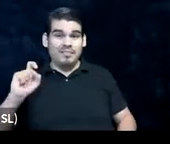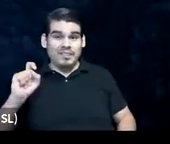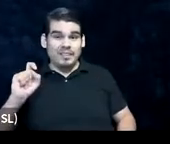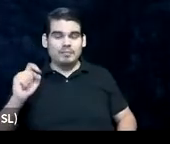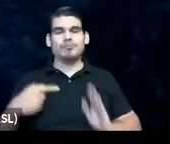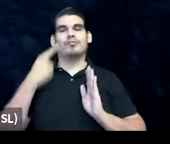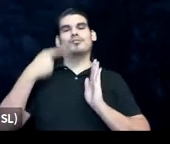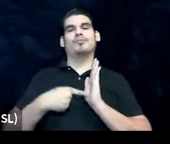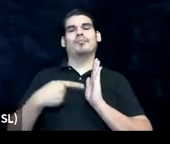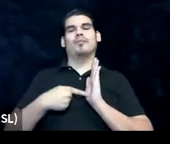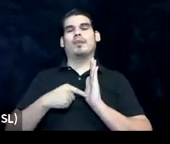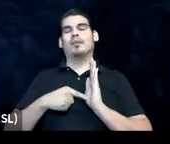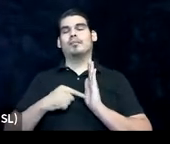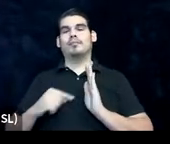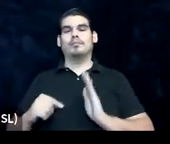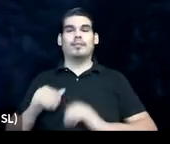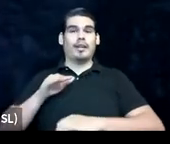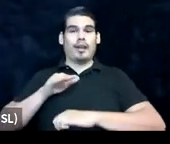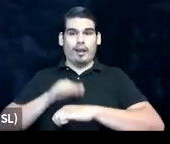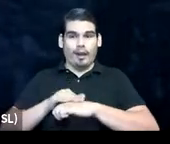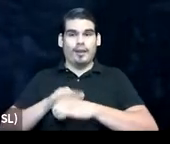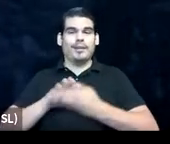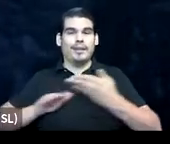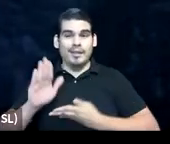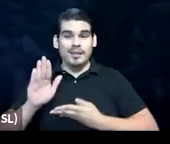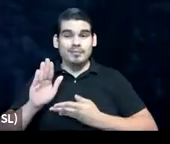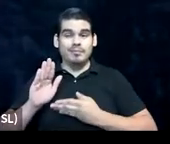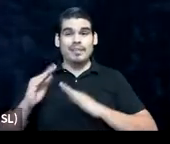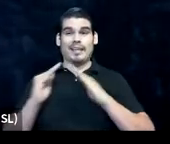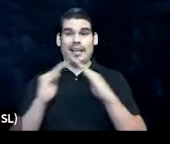advocating on your behalf. But in that we can advocate for funding. Right. So